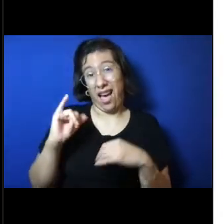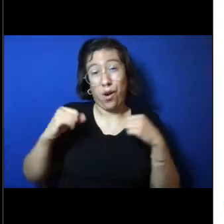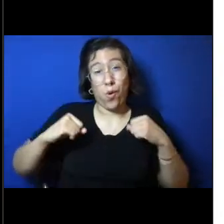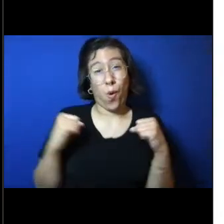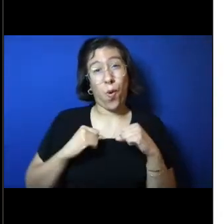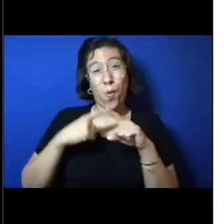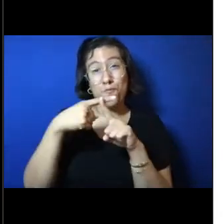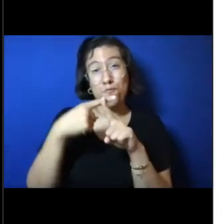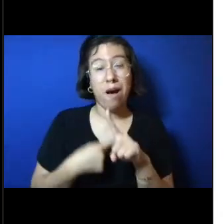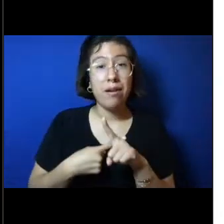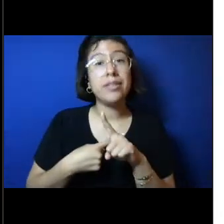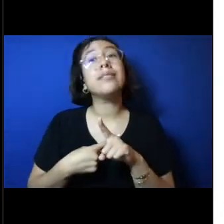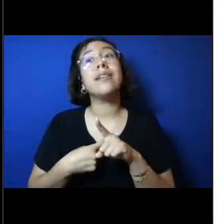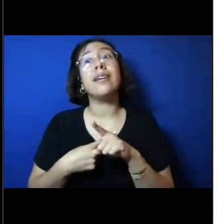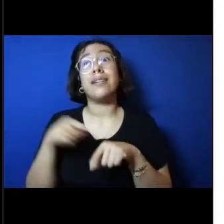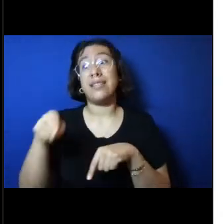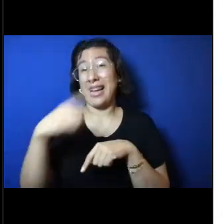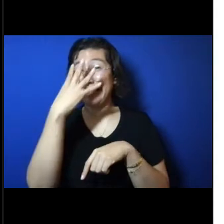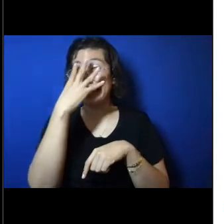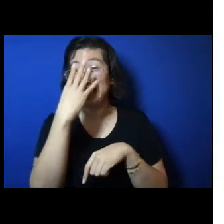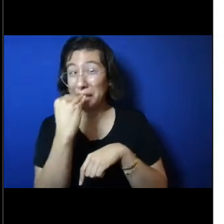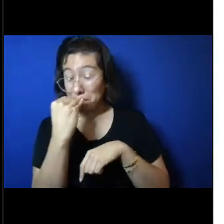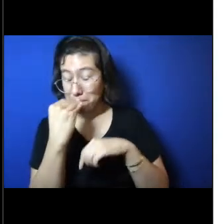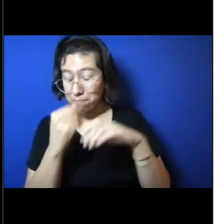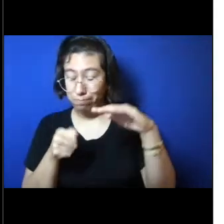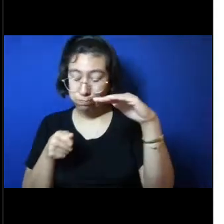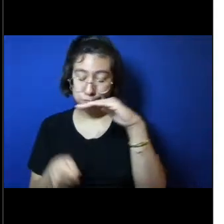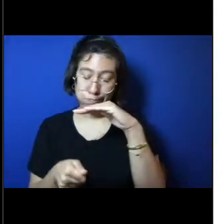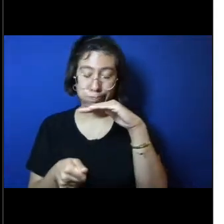they can be down underwater for about 12 hours.